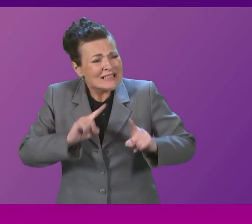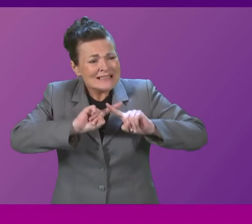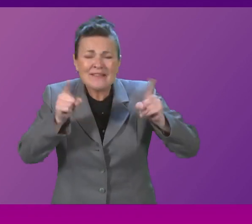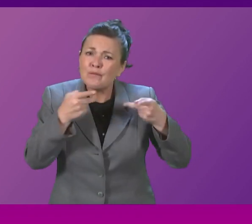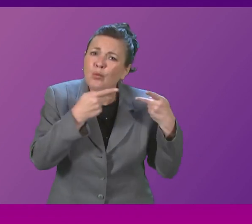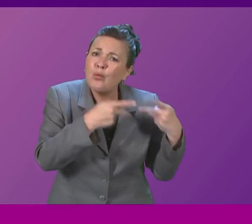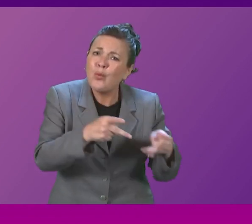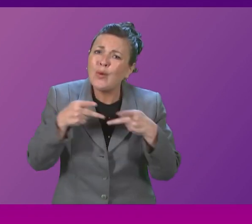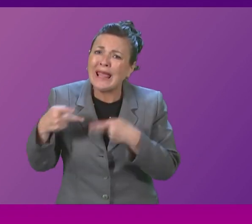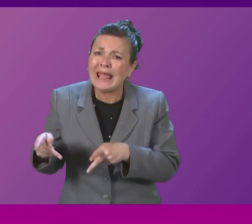that